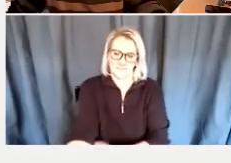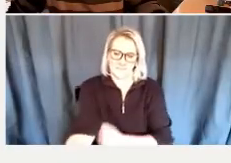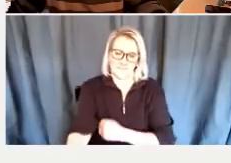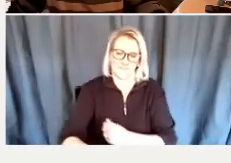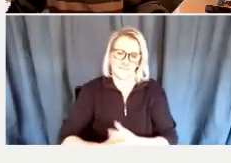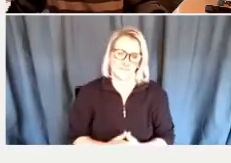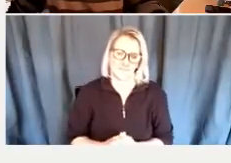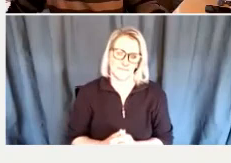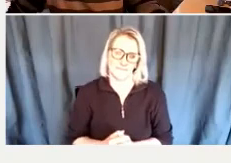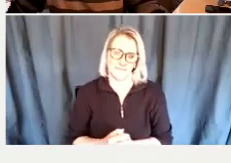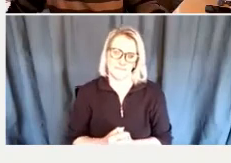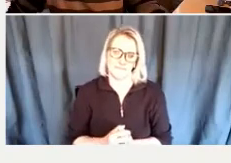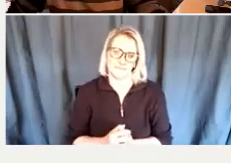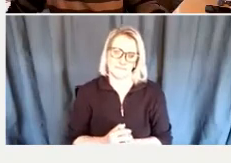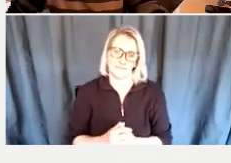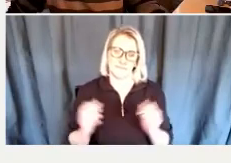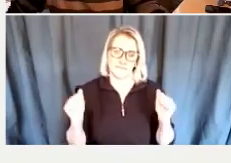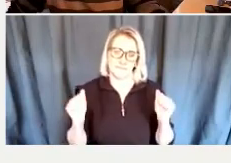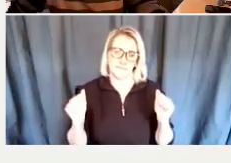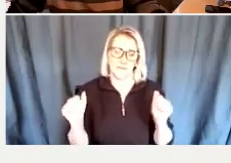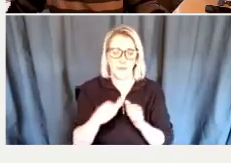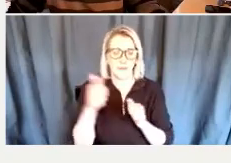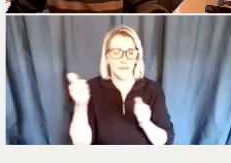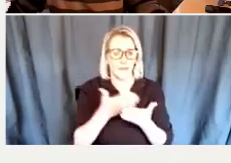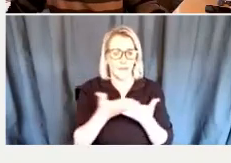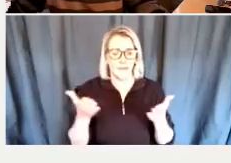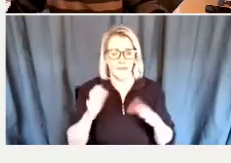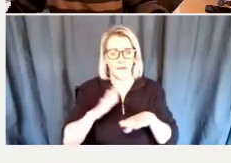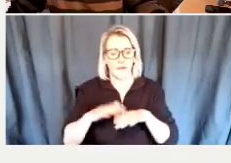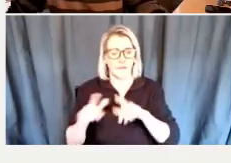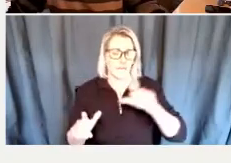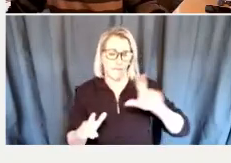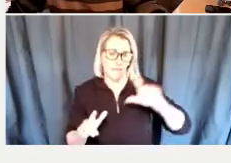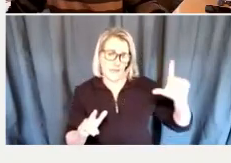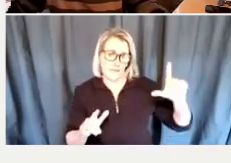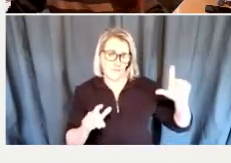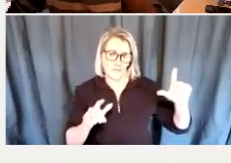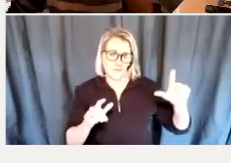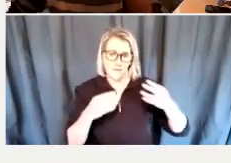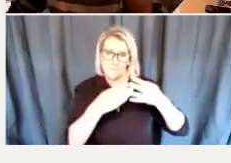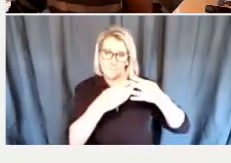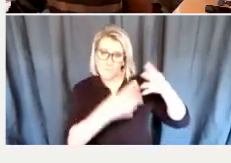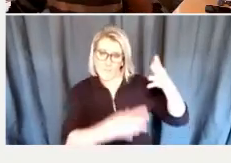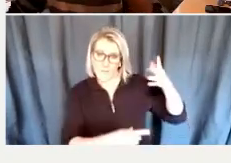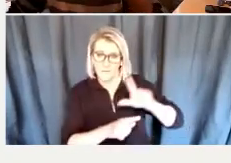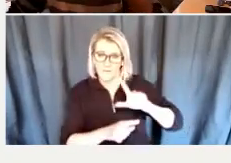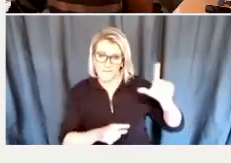14:45:58 Another thing on the left navigation menu, as I said these are the default menus